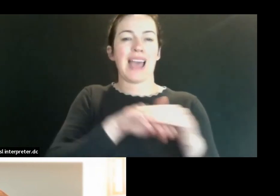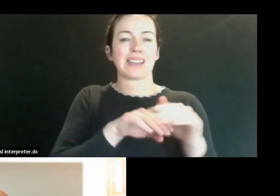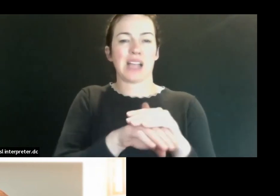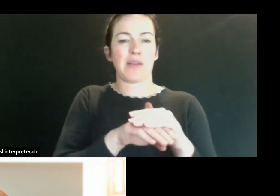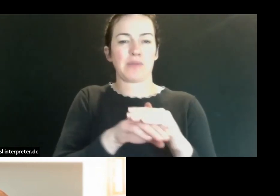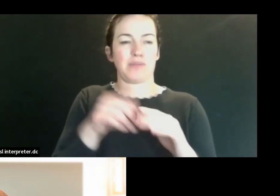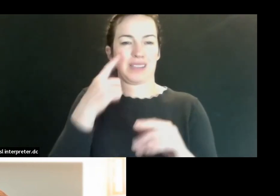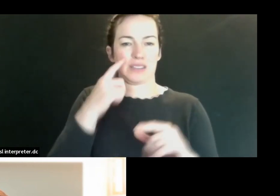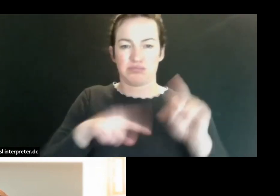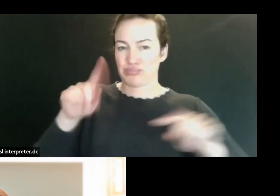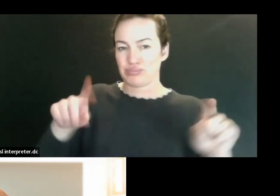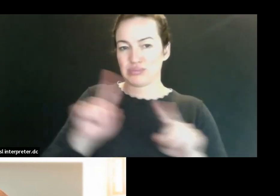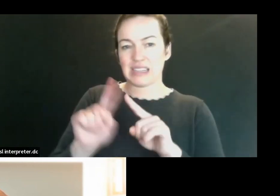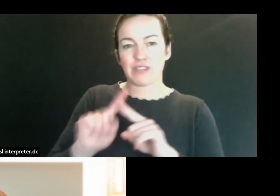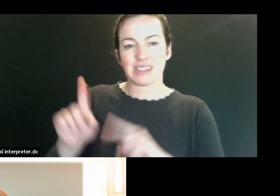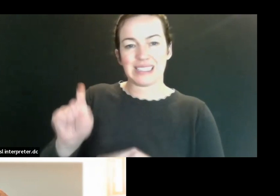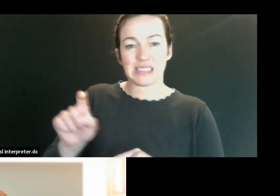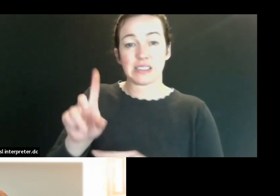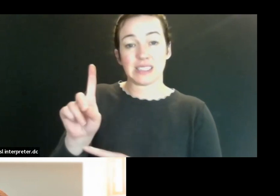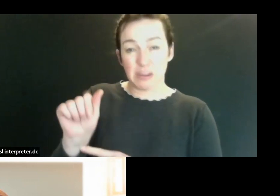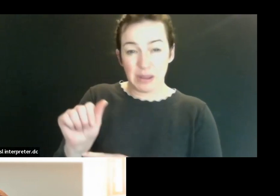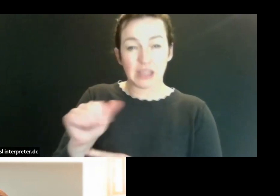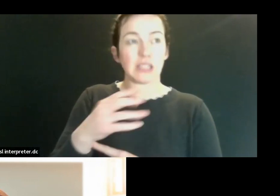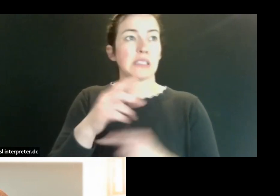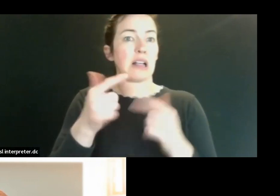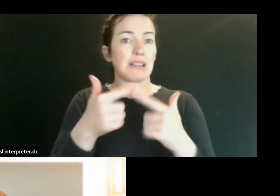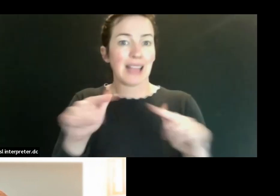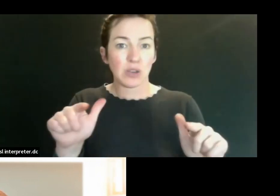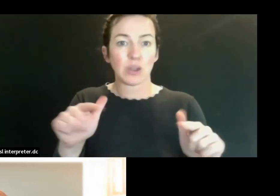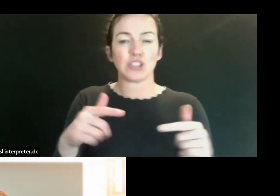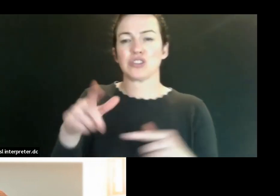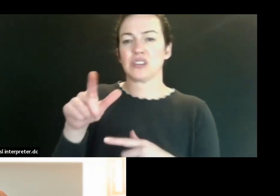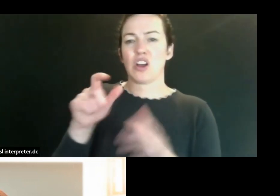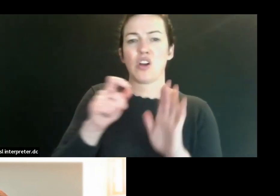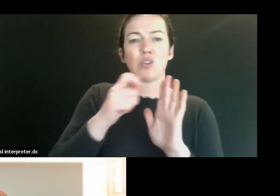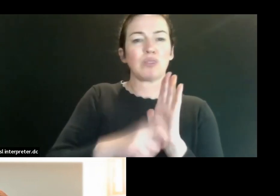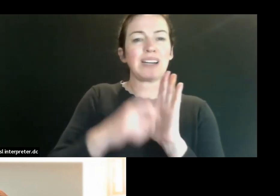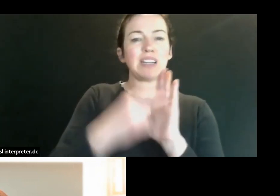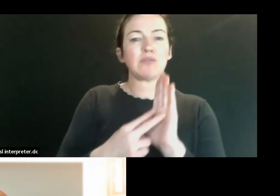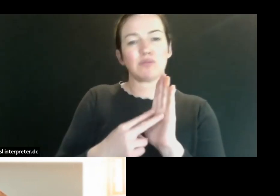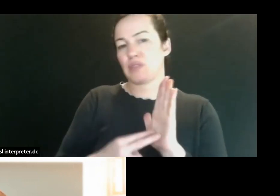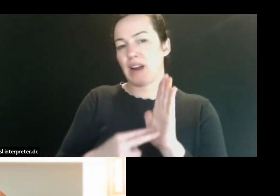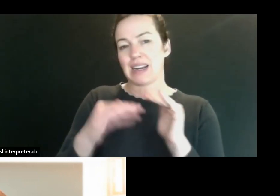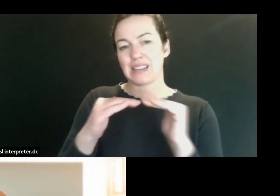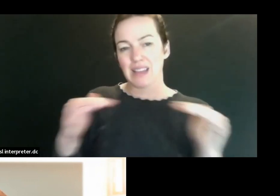of needs and not just disabilities but language, literacy levels, etc., and that they're culturally